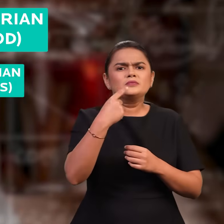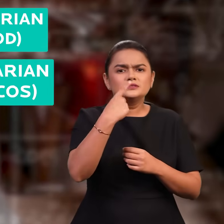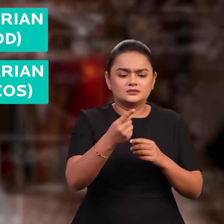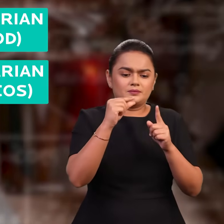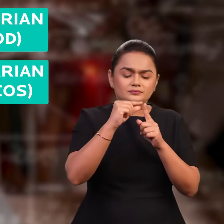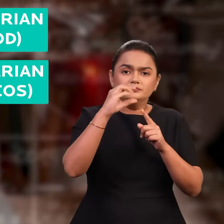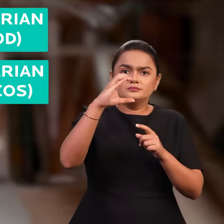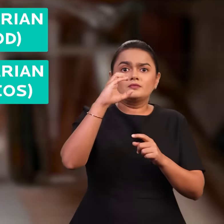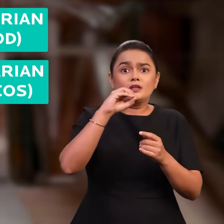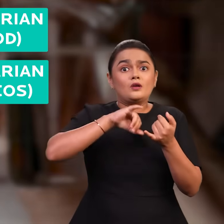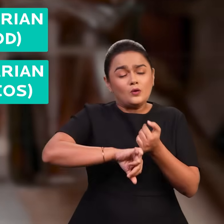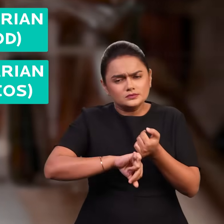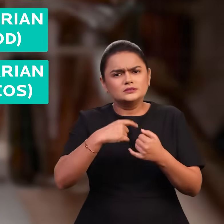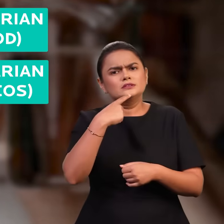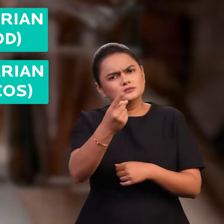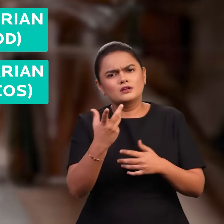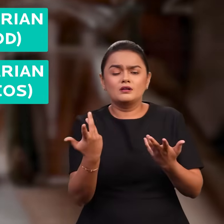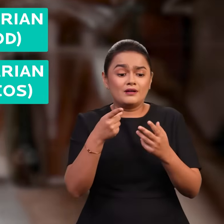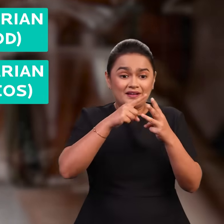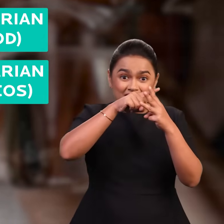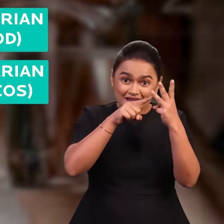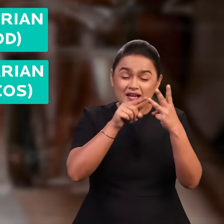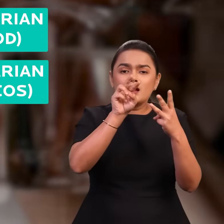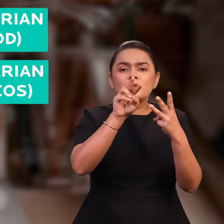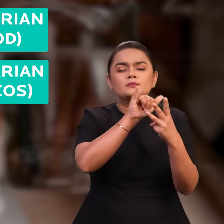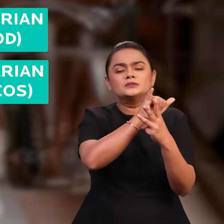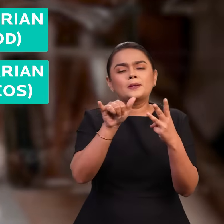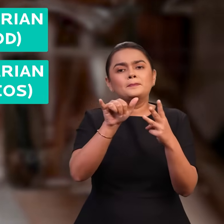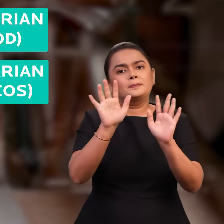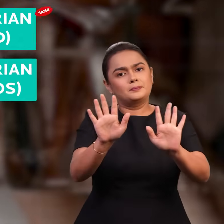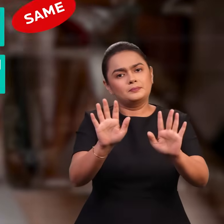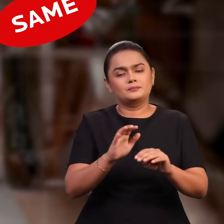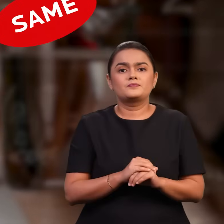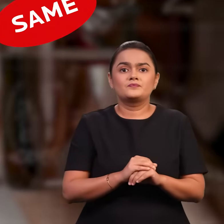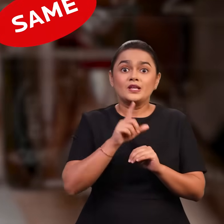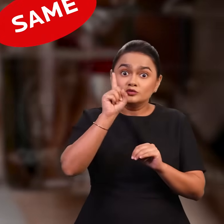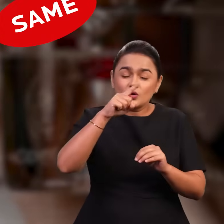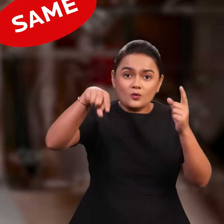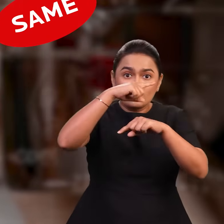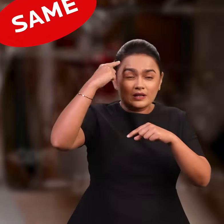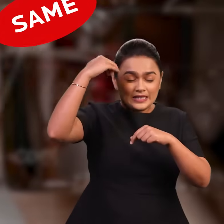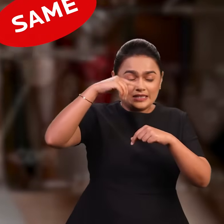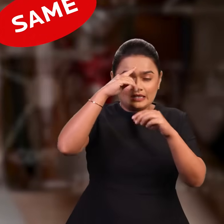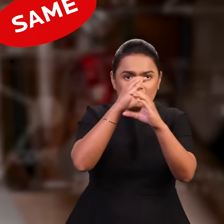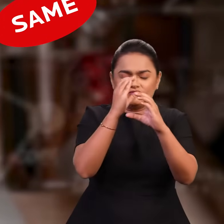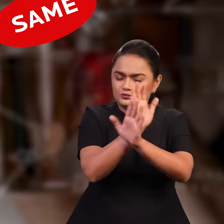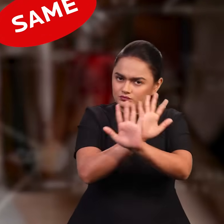Polycystic Ovarian Syndrome (PCOS) all mean the same. So don't get confused.